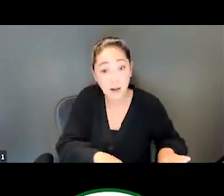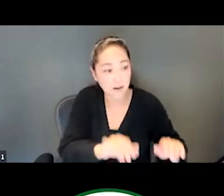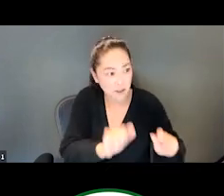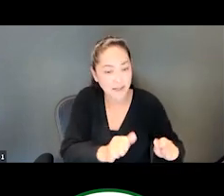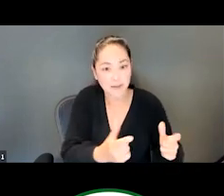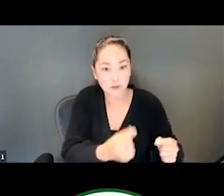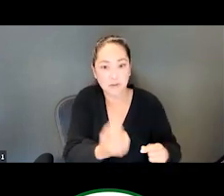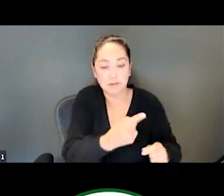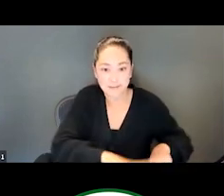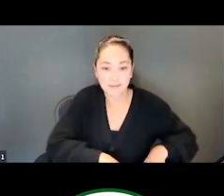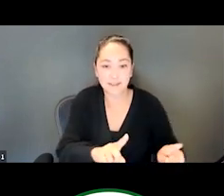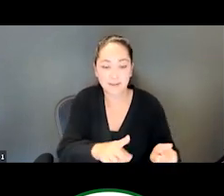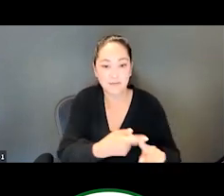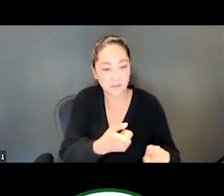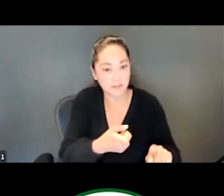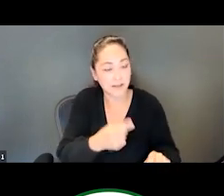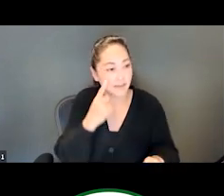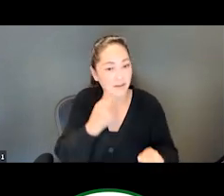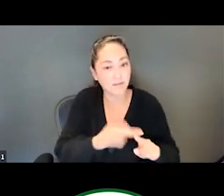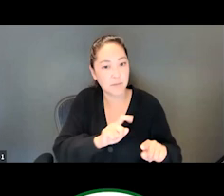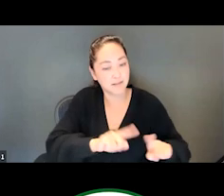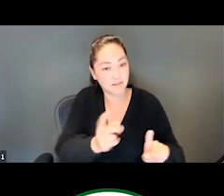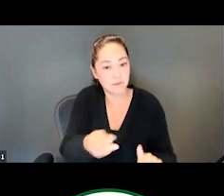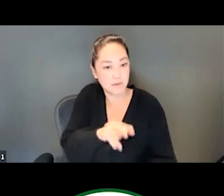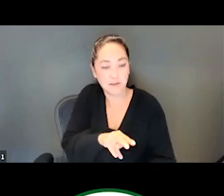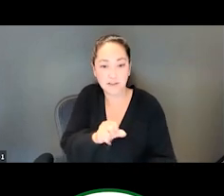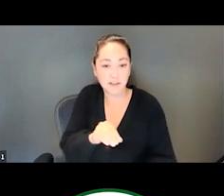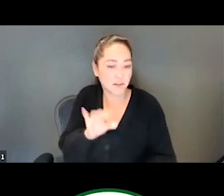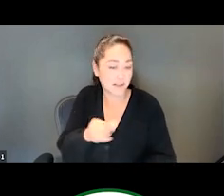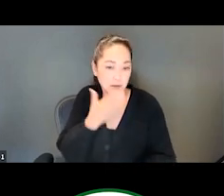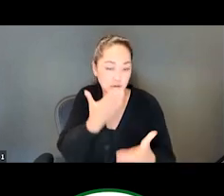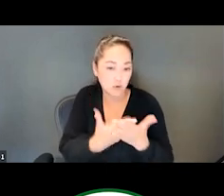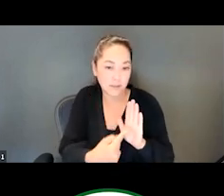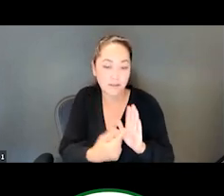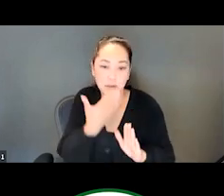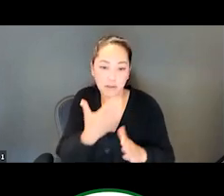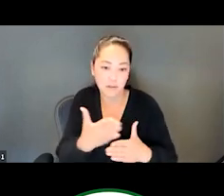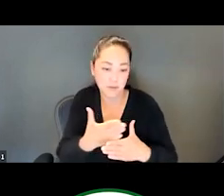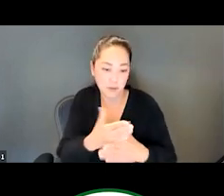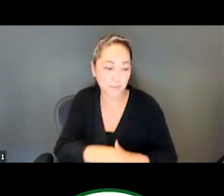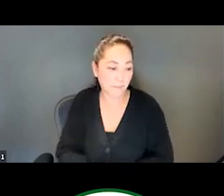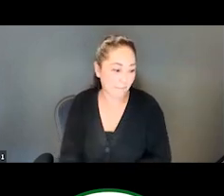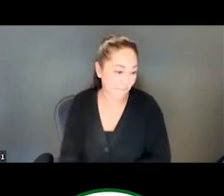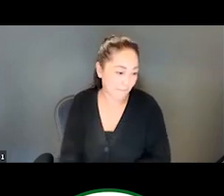I want to. Move on to our final question here, which I think is a really a really big one